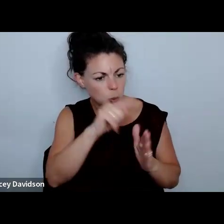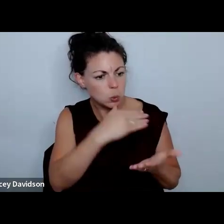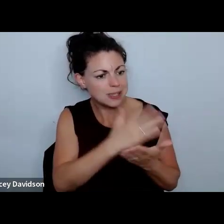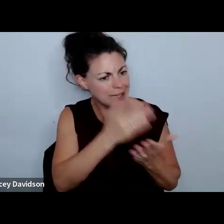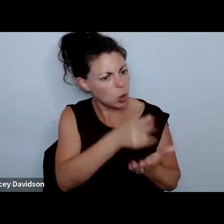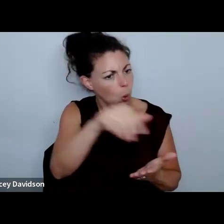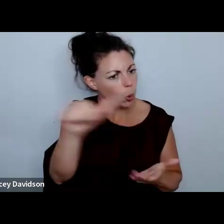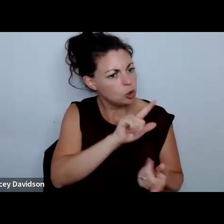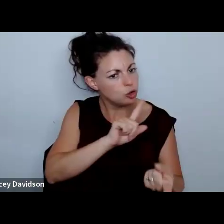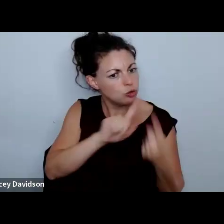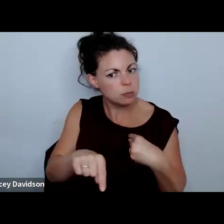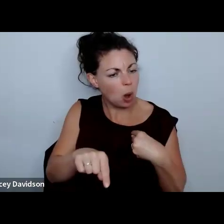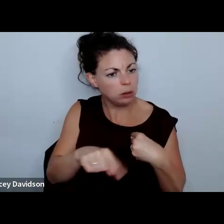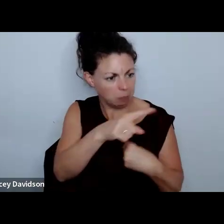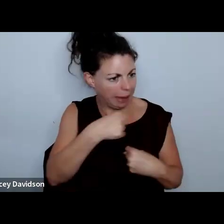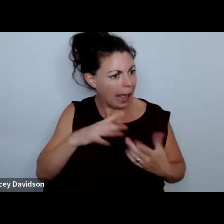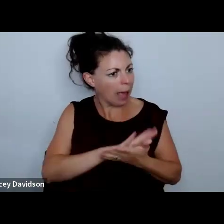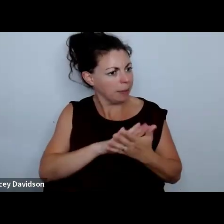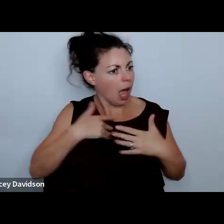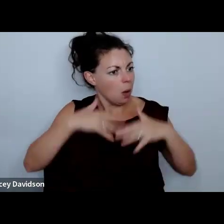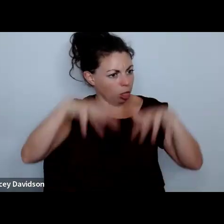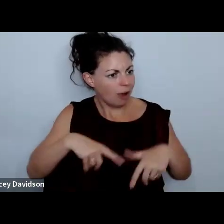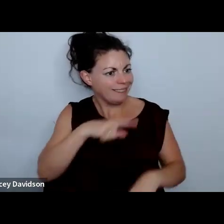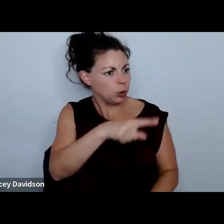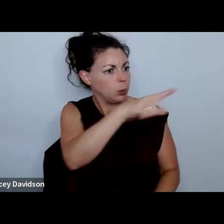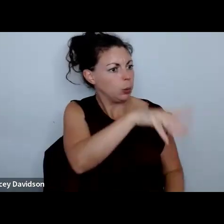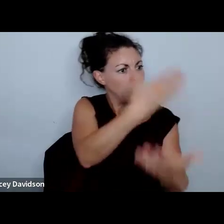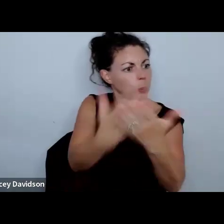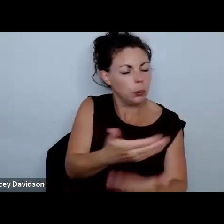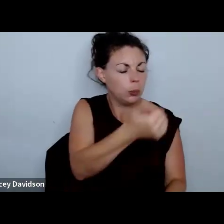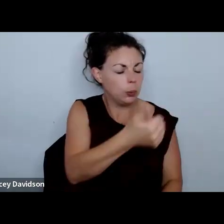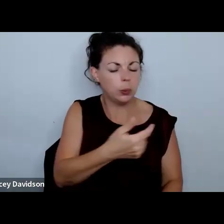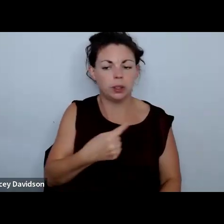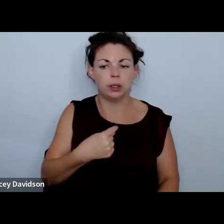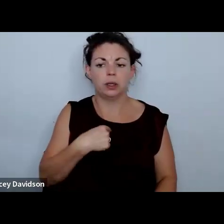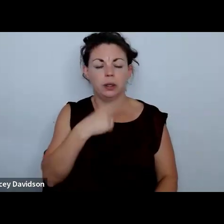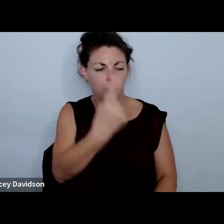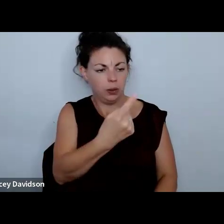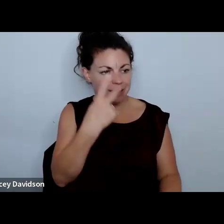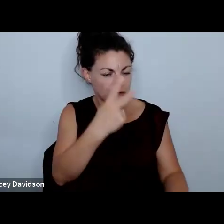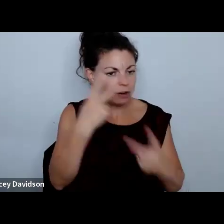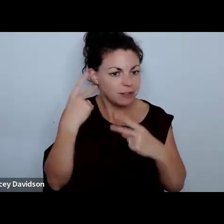I also tried to join various kind of boards and working groups and initiatives within that sector 'cause again,